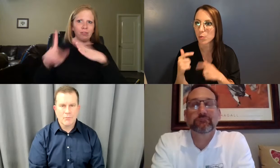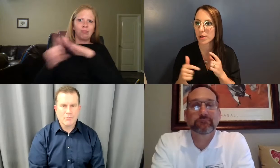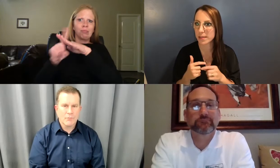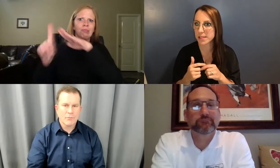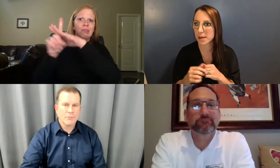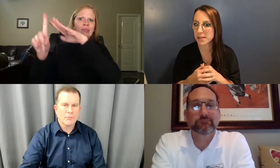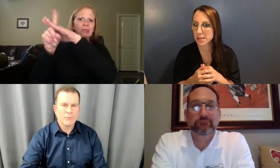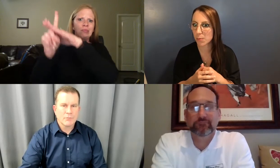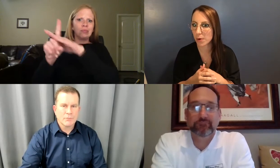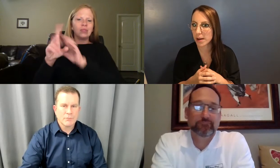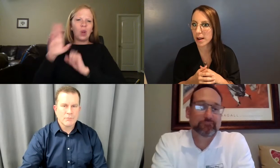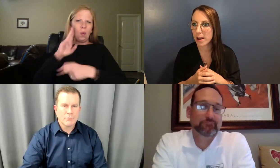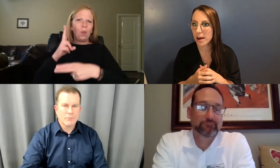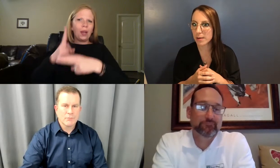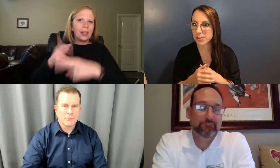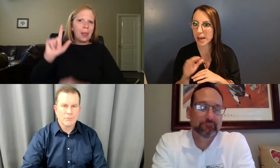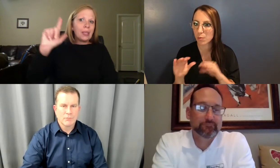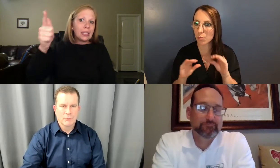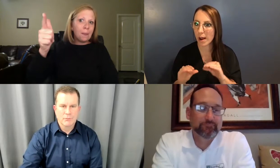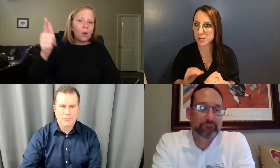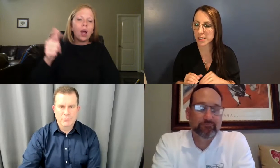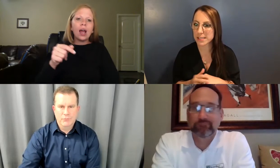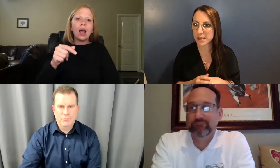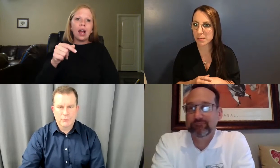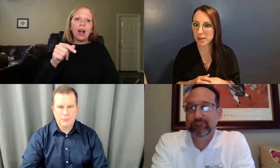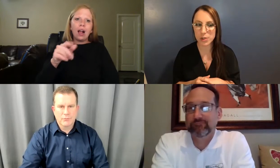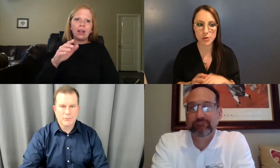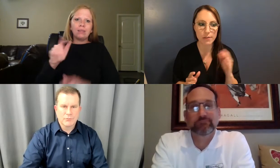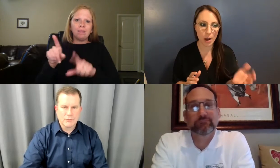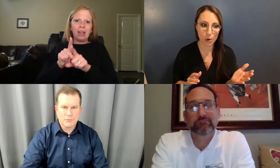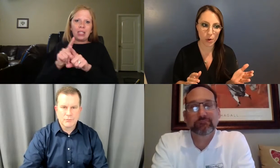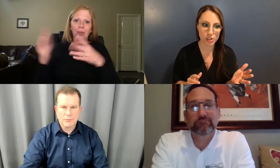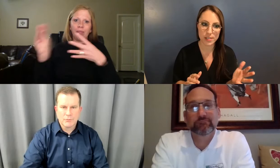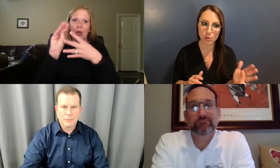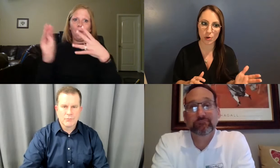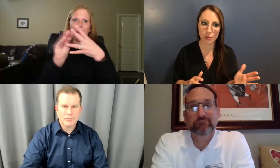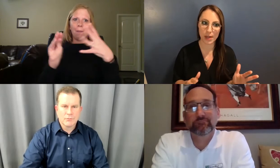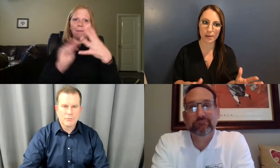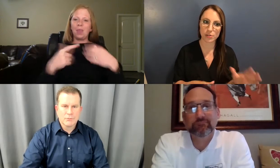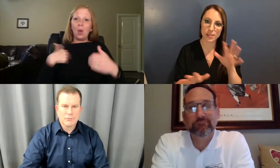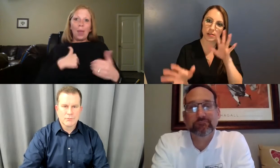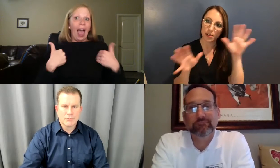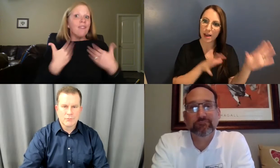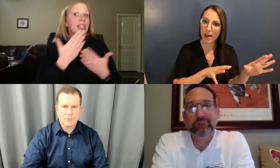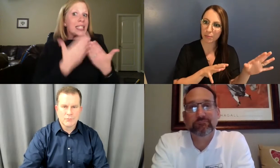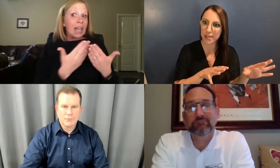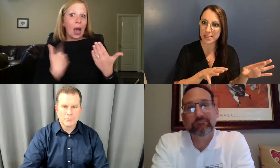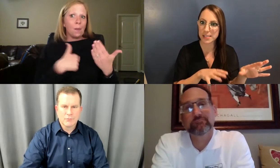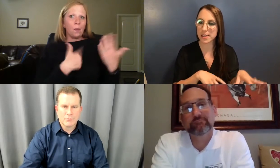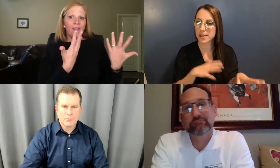and we'll get to them at some point, as we can stick them in. We do have a couple of questions that we kind of just had preexisting,